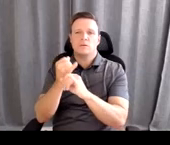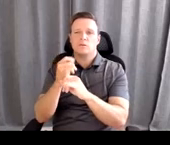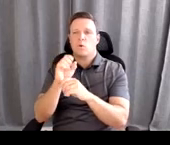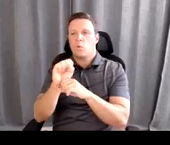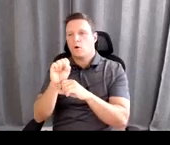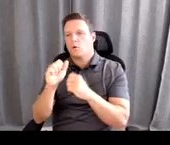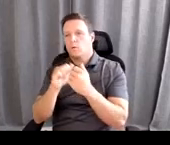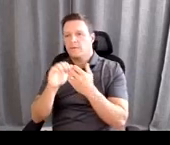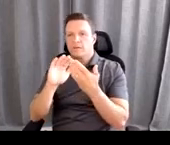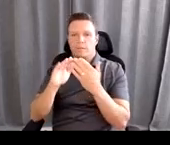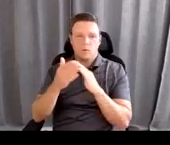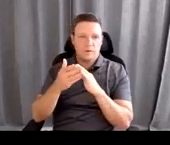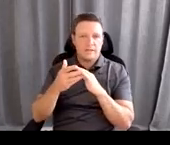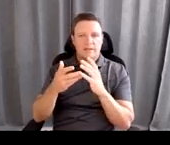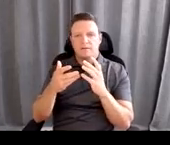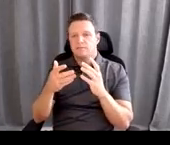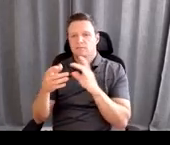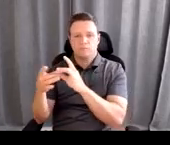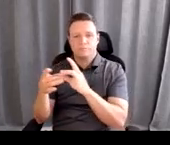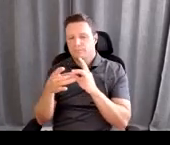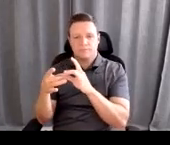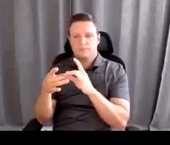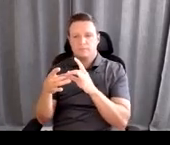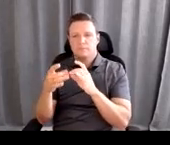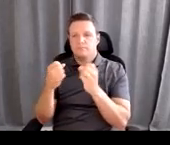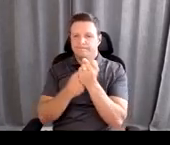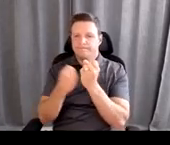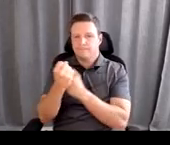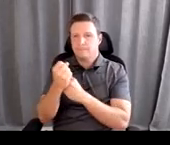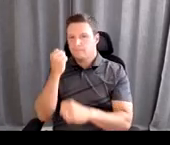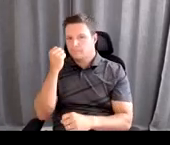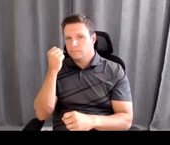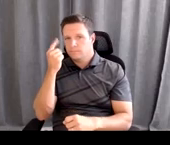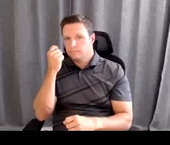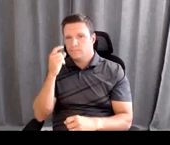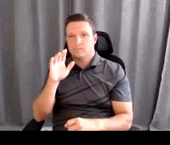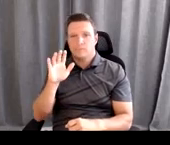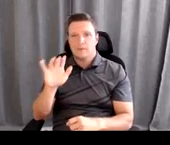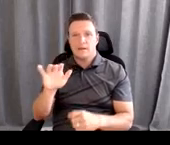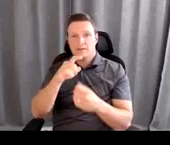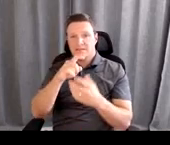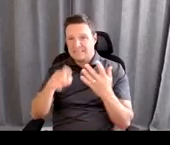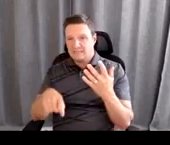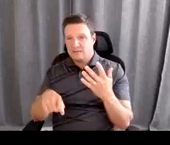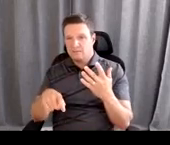and community allies to understand their clearly defined needs. So the story told of this organization not seeking out